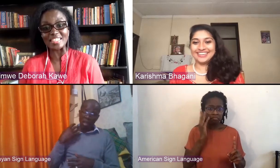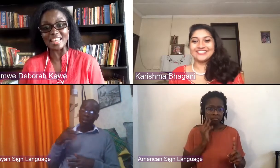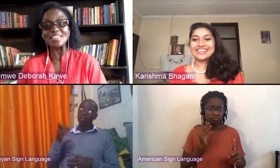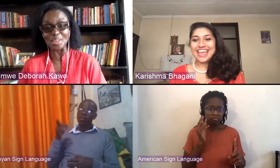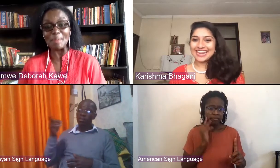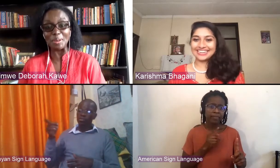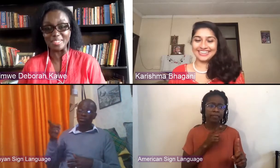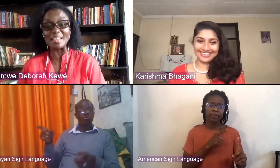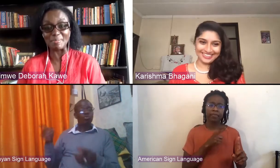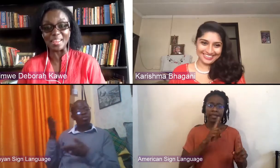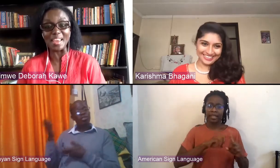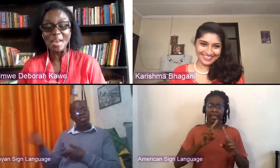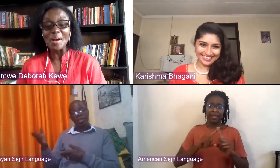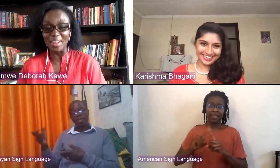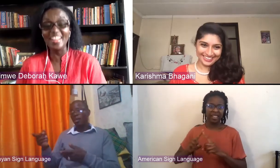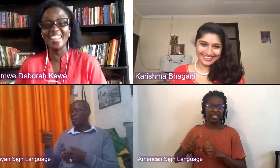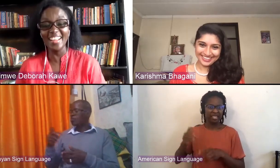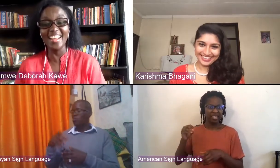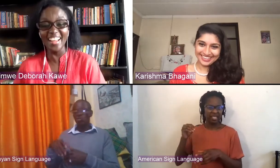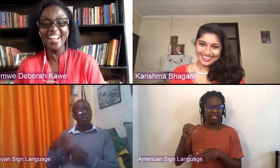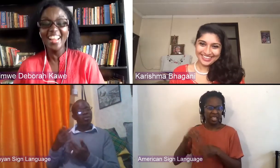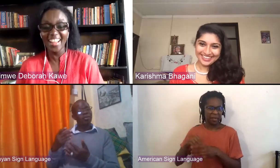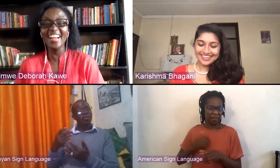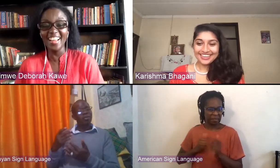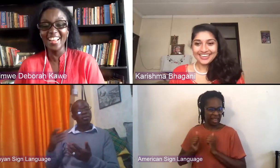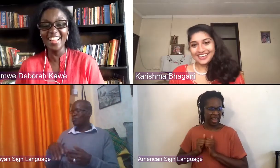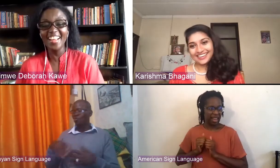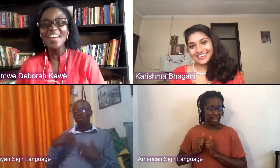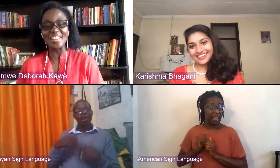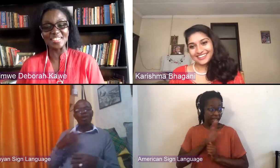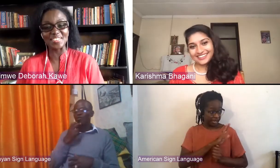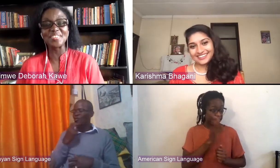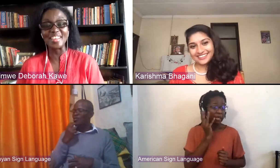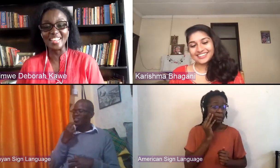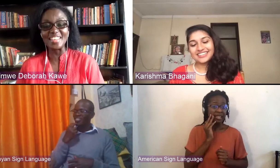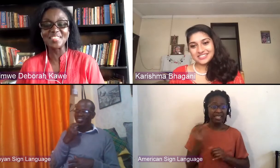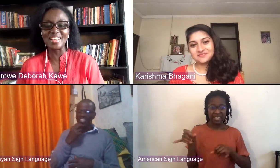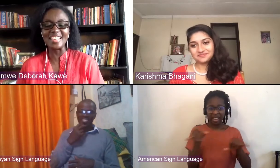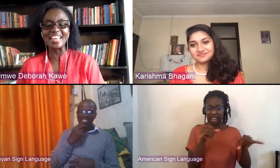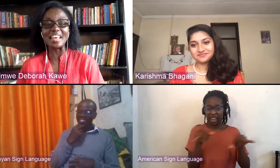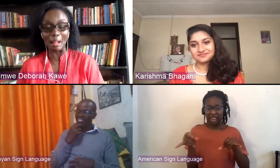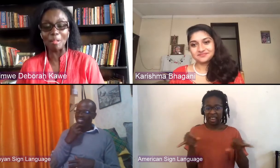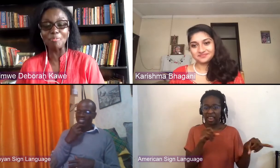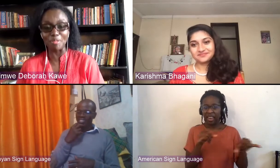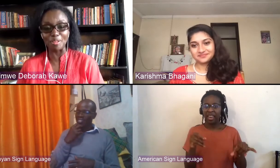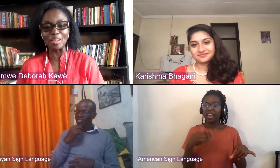that I talk about in the play was really, really helpful.